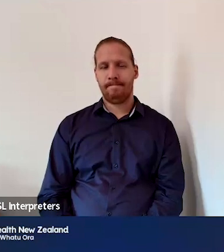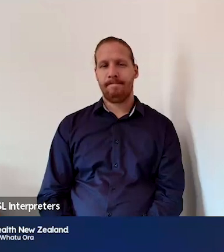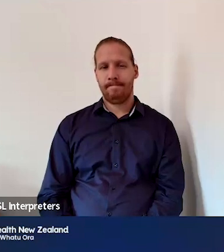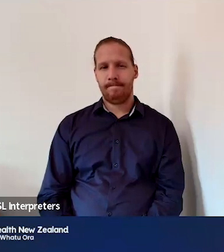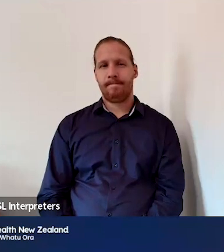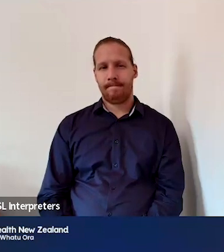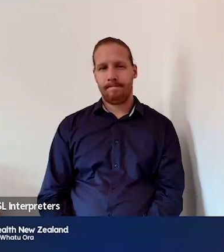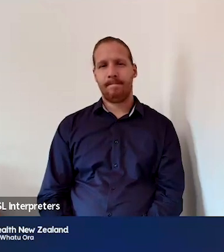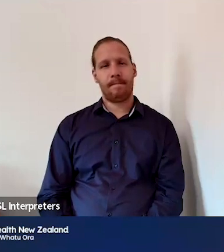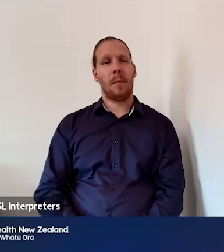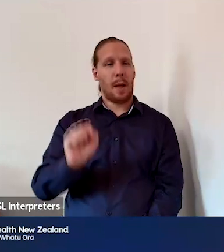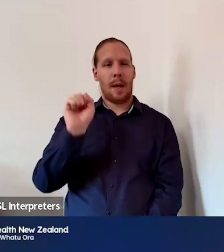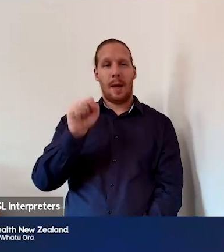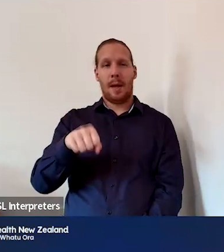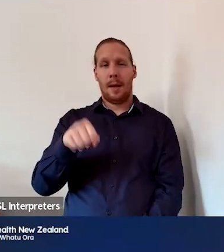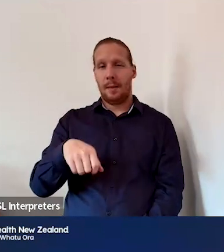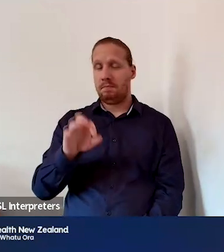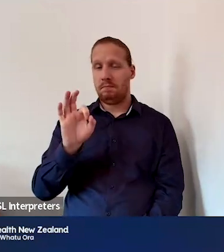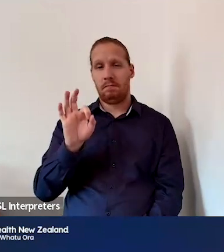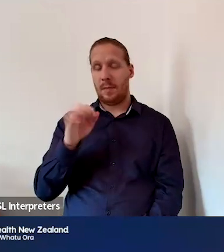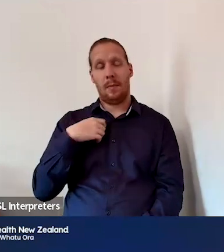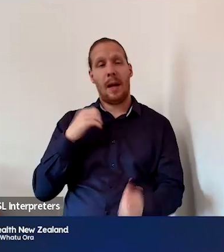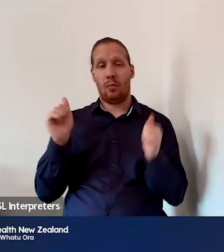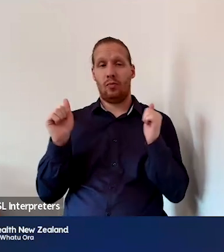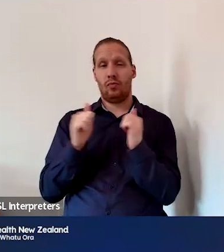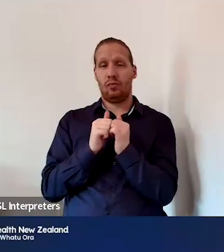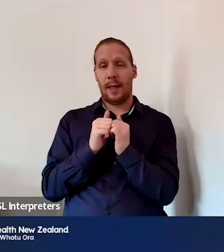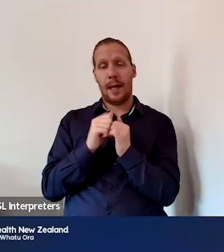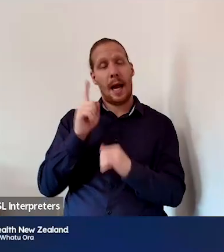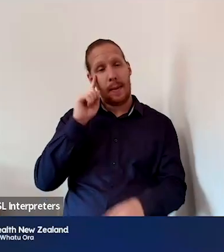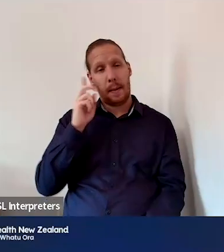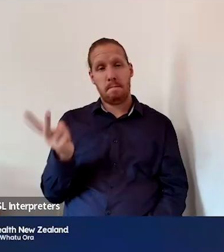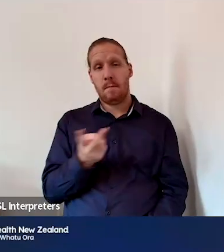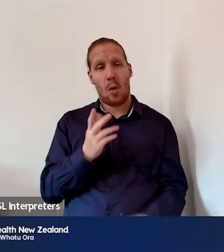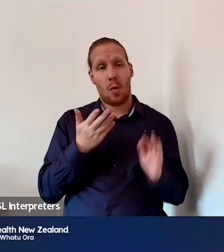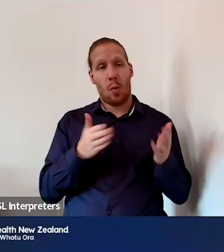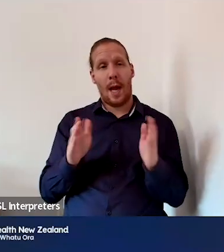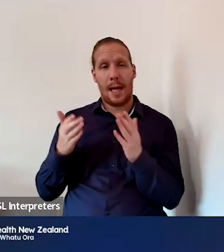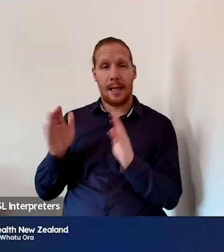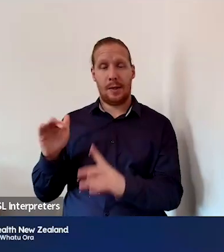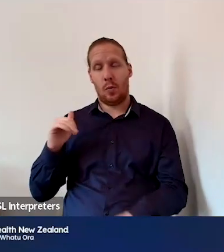Yeah. I think you did a really good job Kirsten, and I agree, I think it's both. And, I,